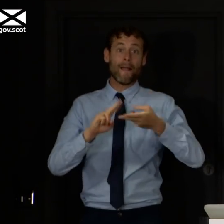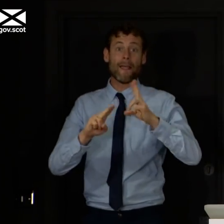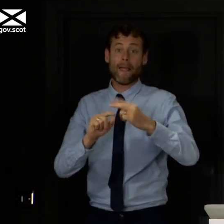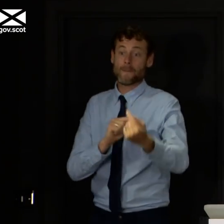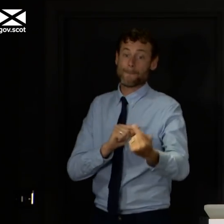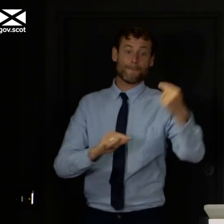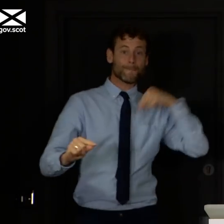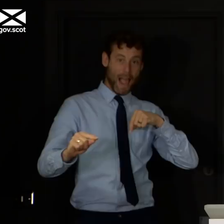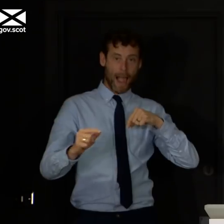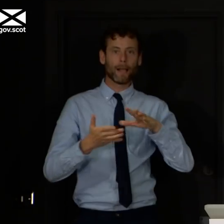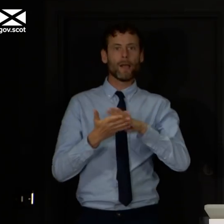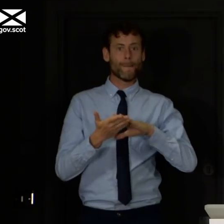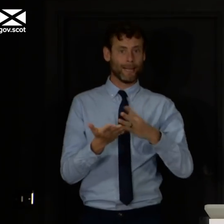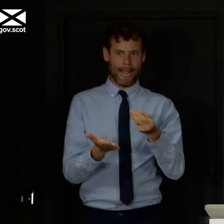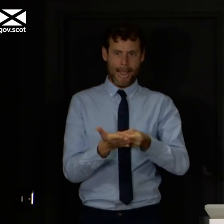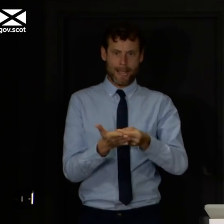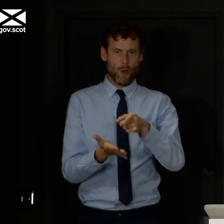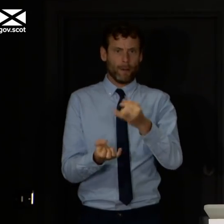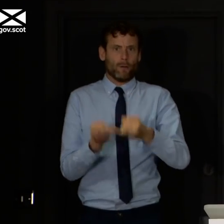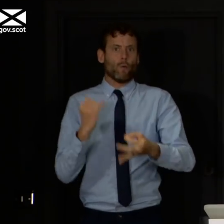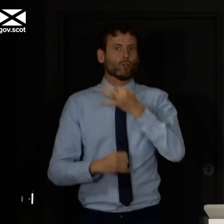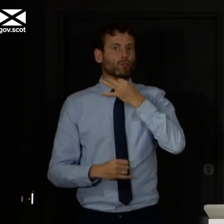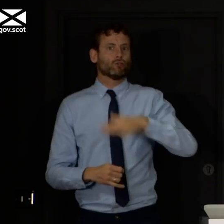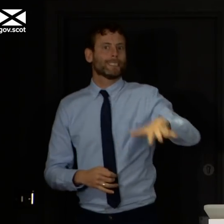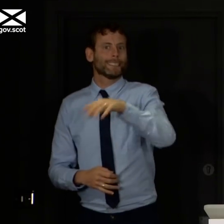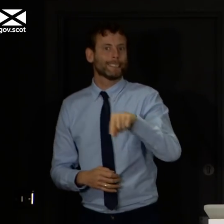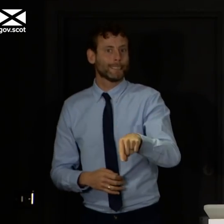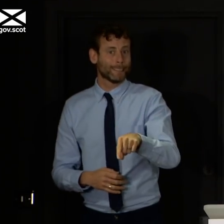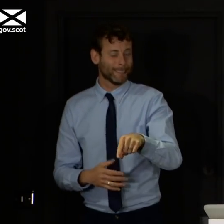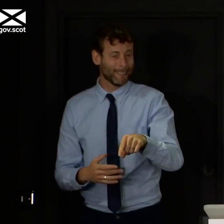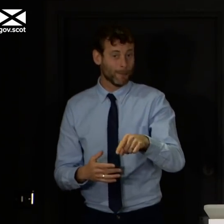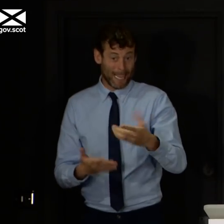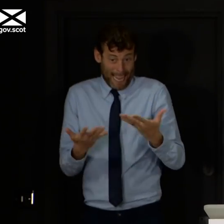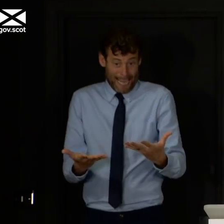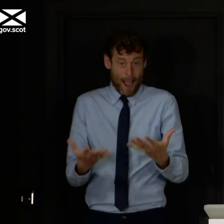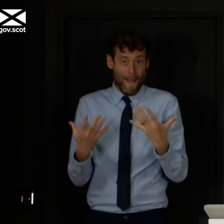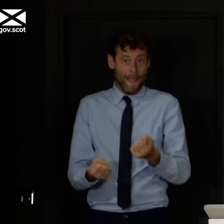economy than even what we see right now. While at the same time, making sure we can open